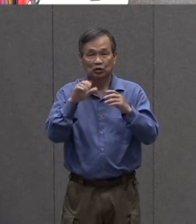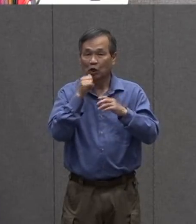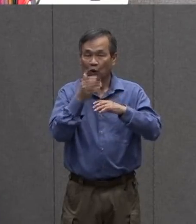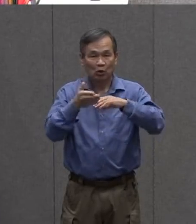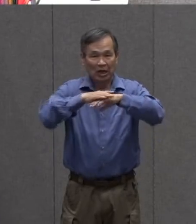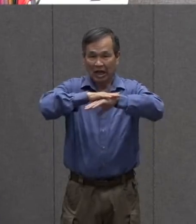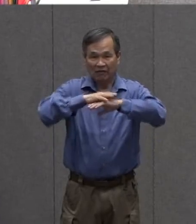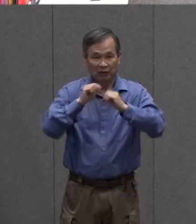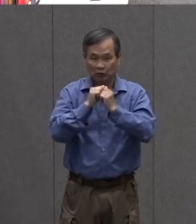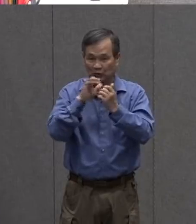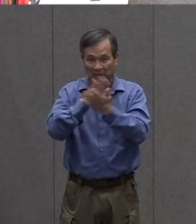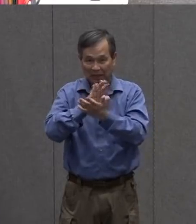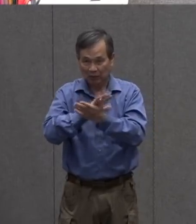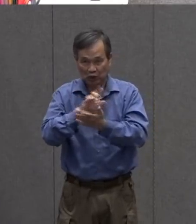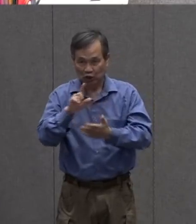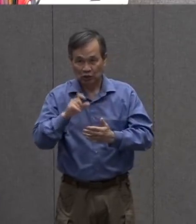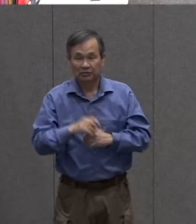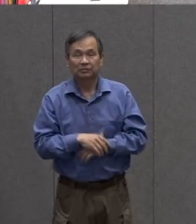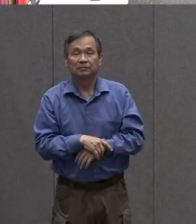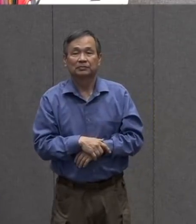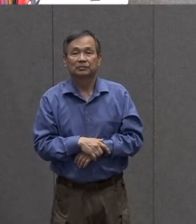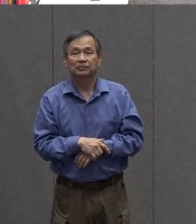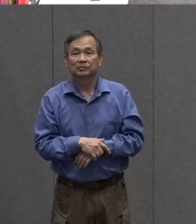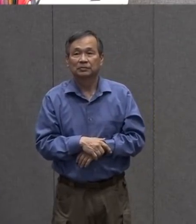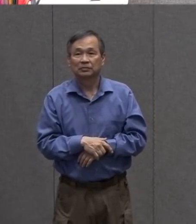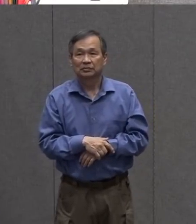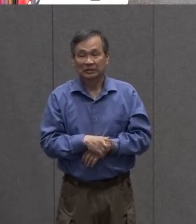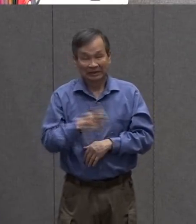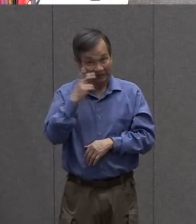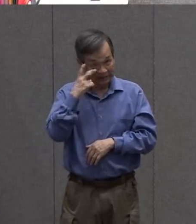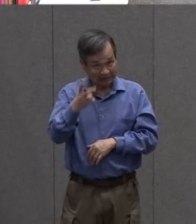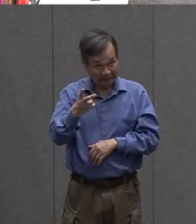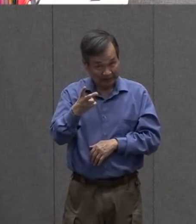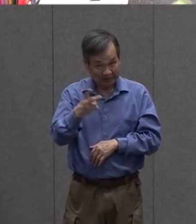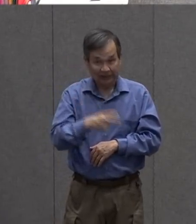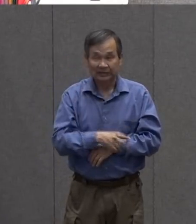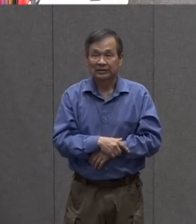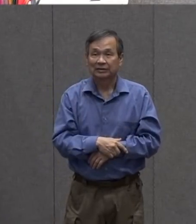and sticking out from my arrow. So I'm going to use a little bit of tape,